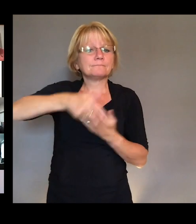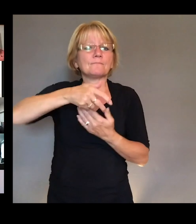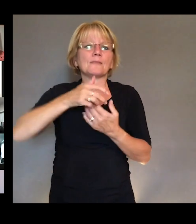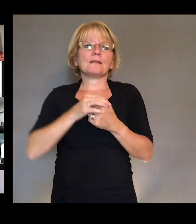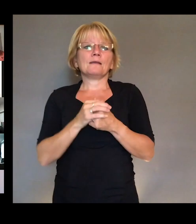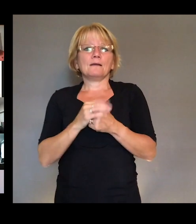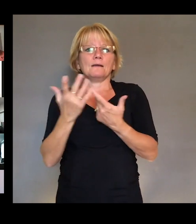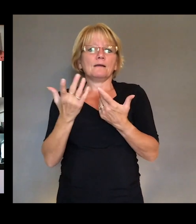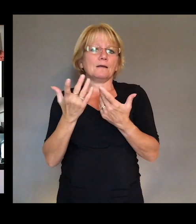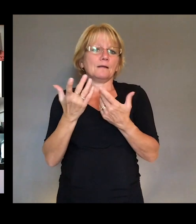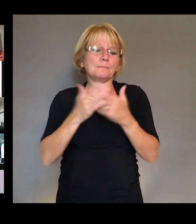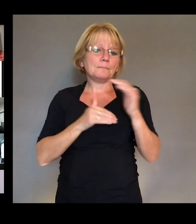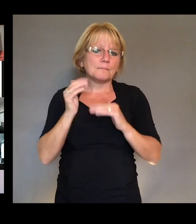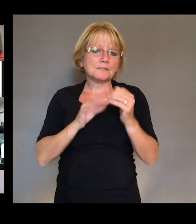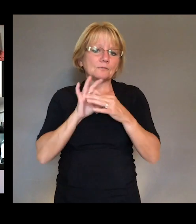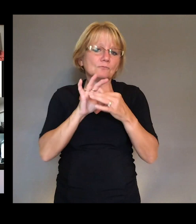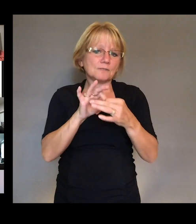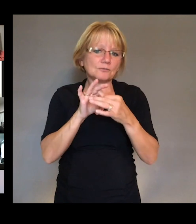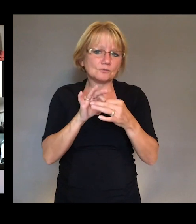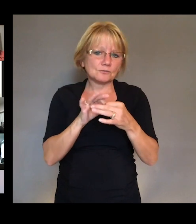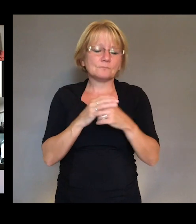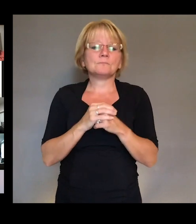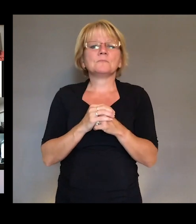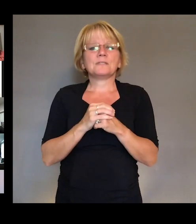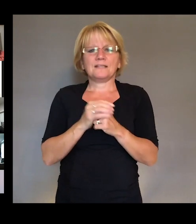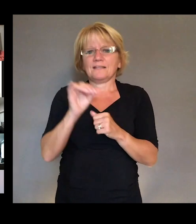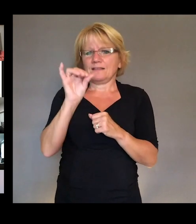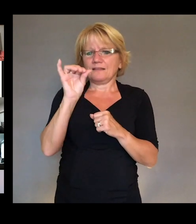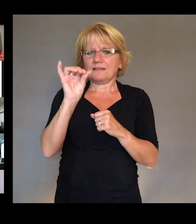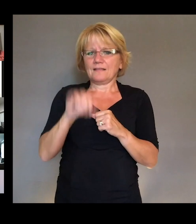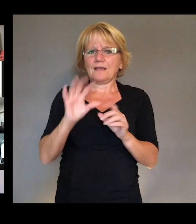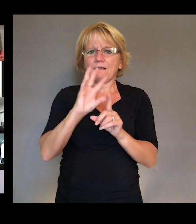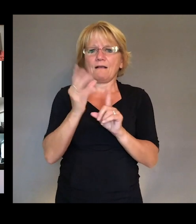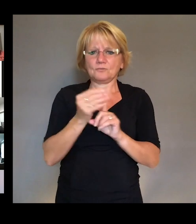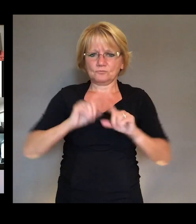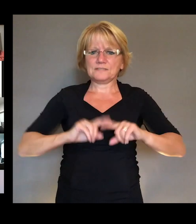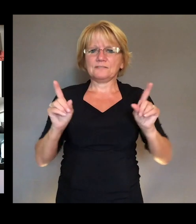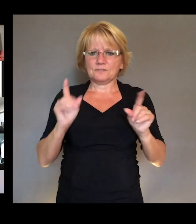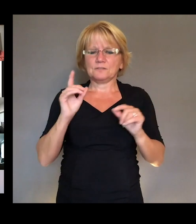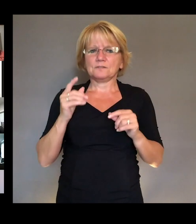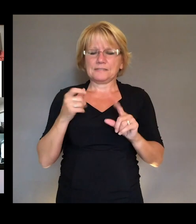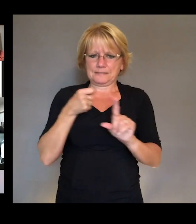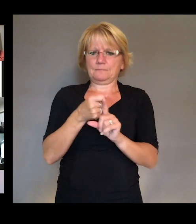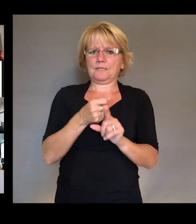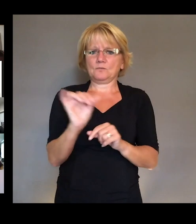So like the relationship building, like we talked about earlier, that cultural difference also has an impact.